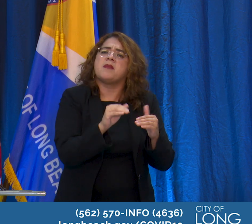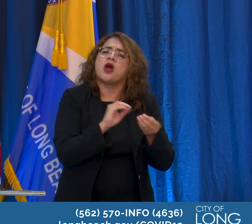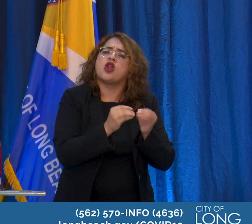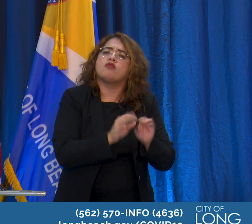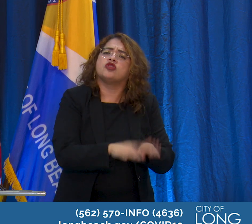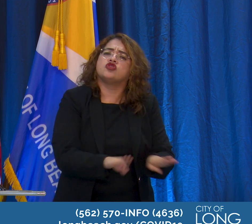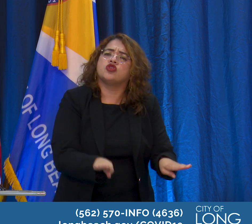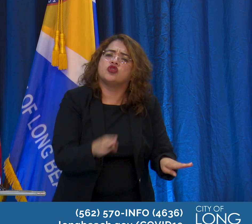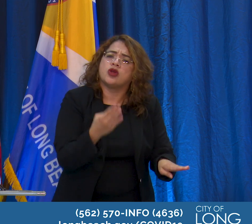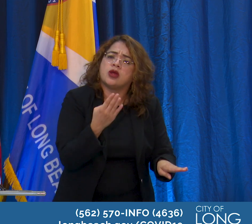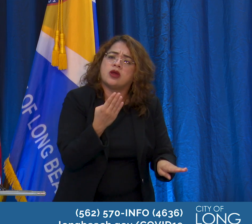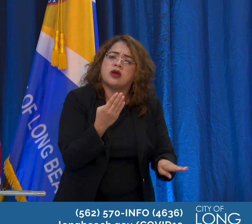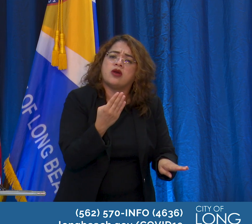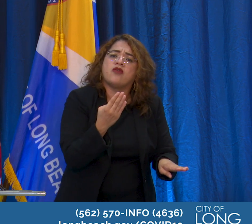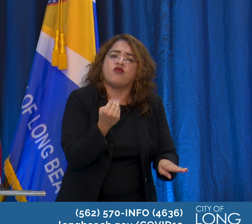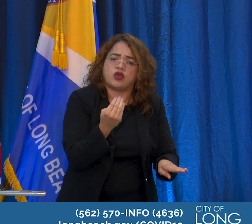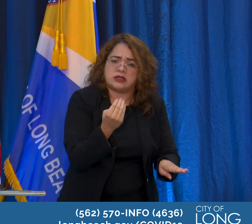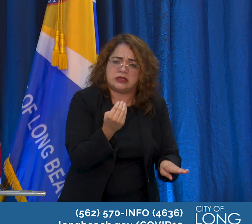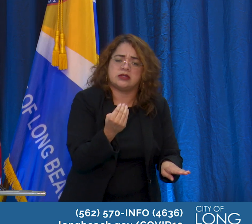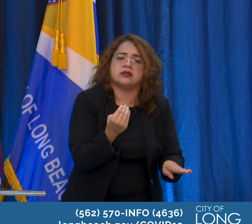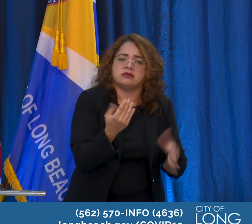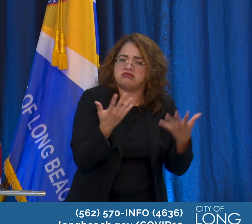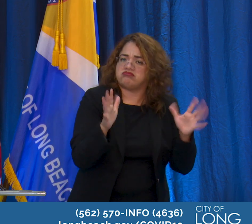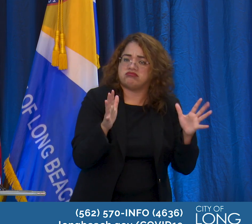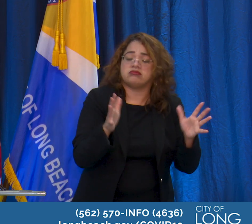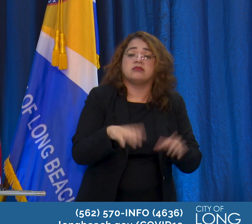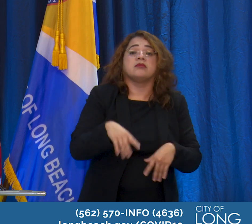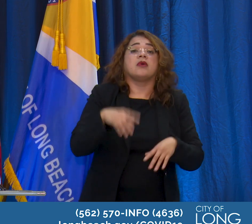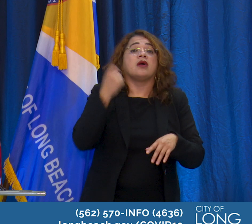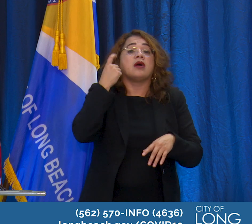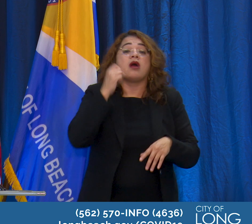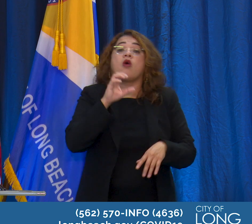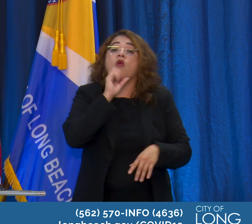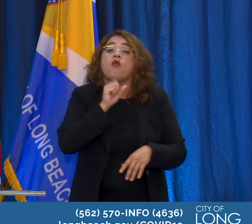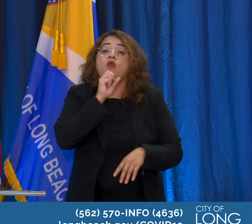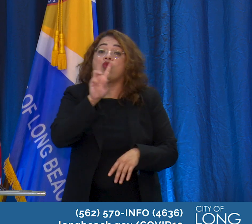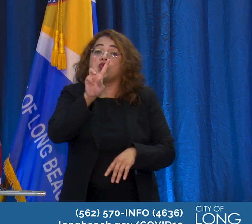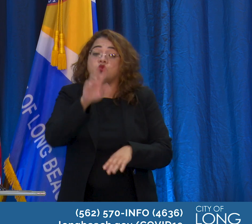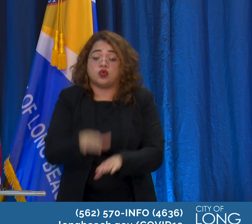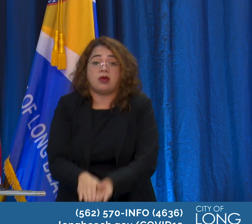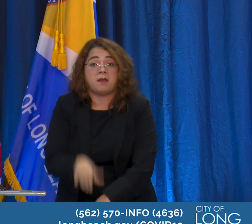All staff and children over the age of 2 must wear face coverings while in cohorts.